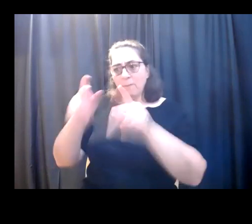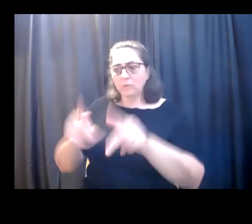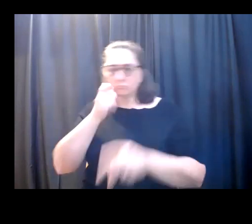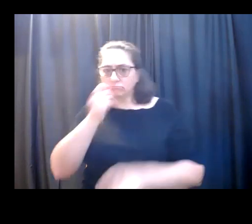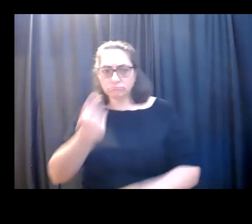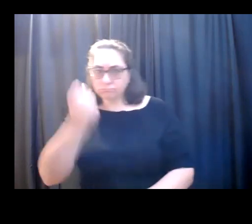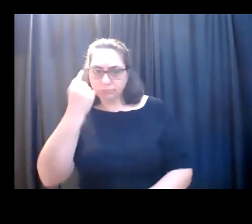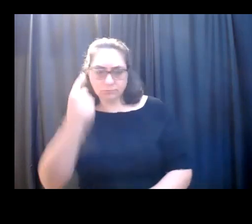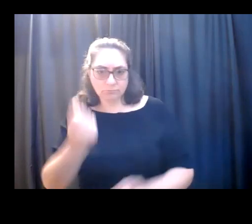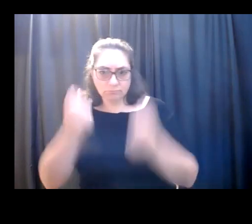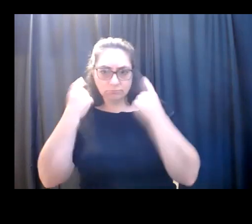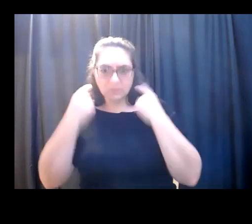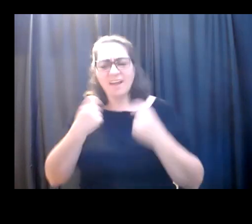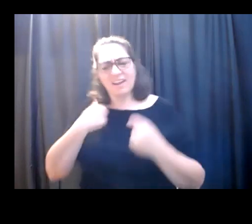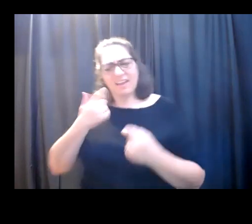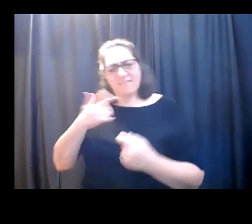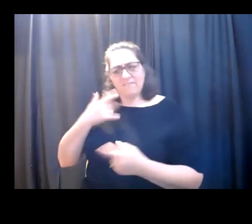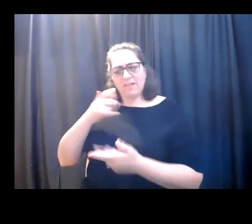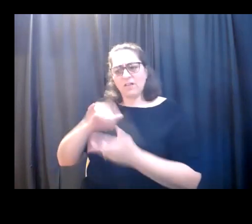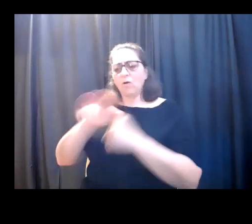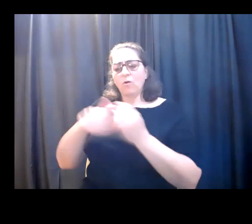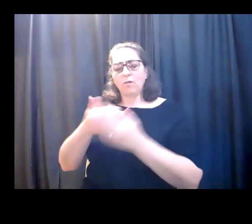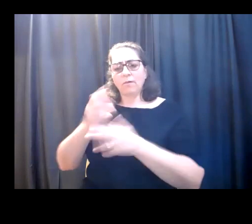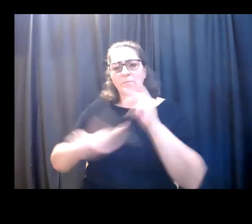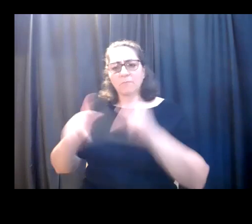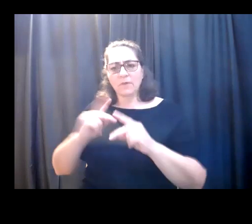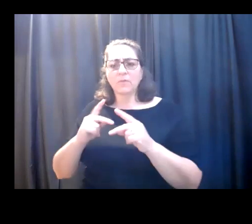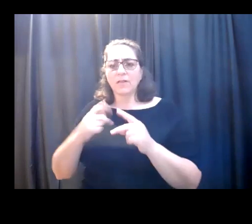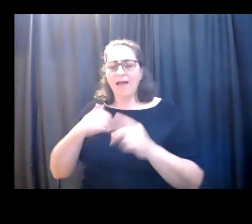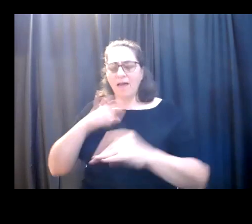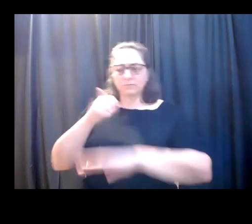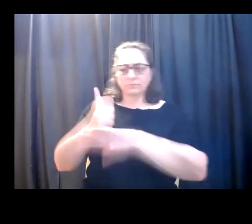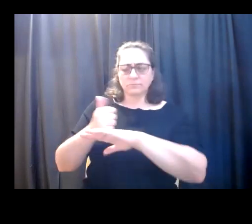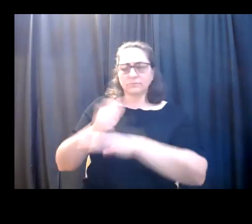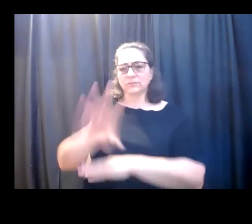to be more difficulty than their typical patient. Everything went so smoothly,